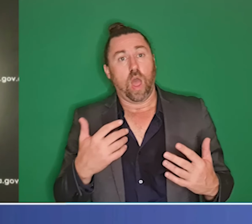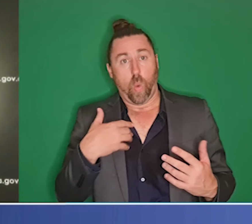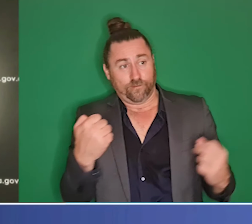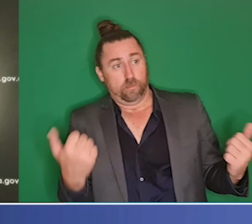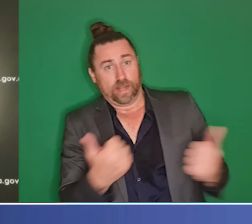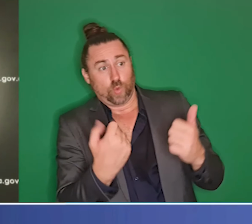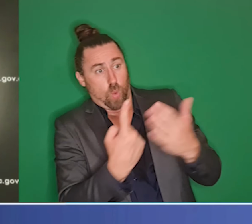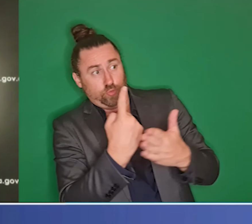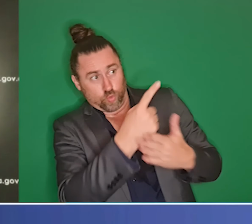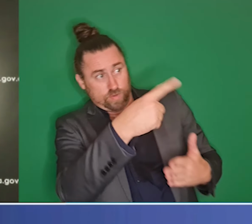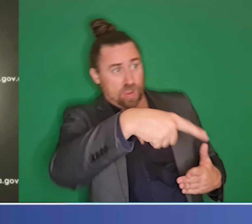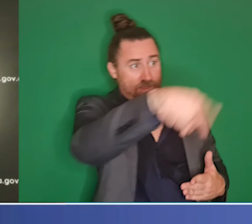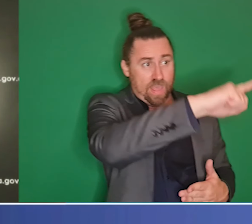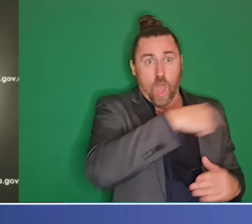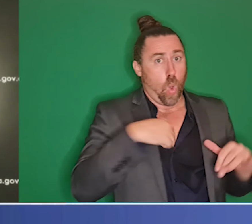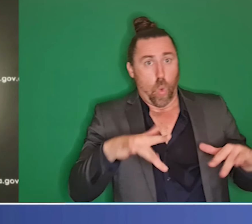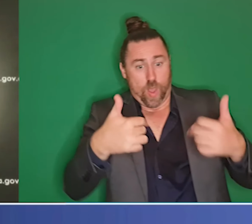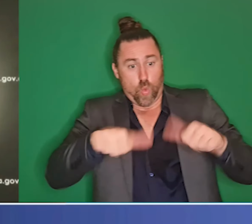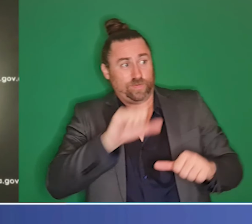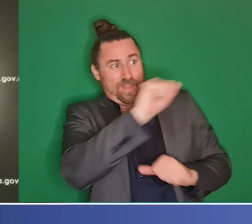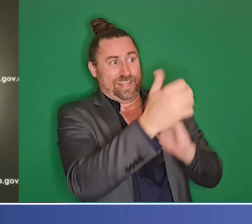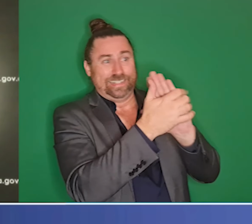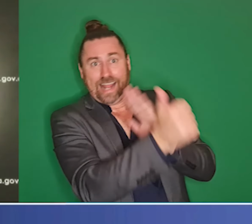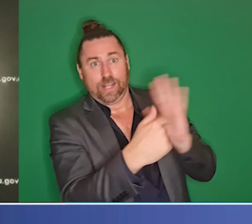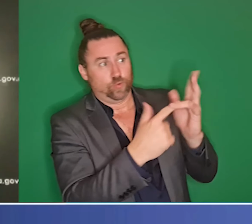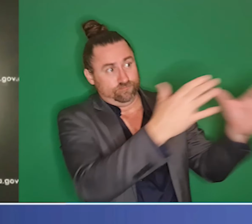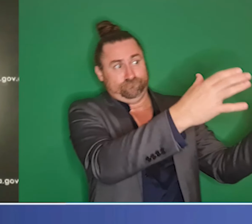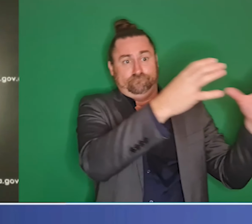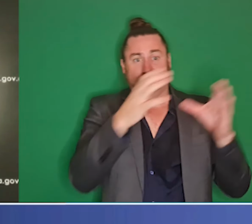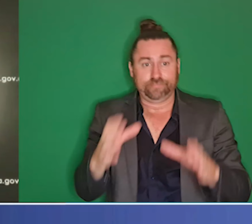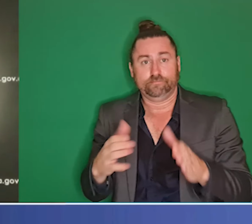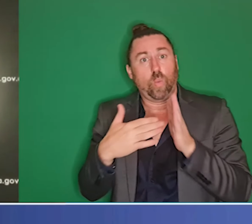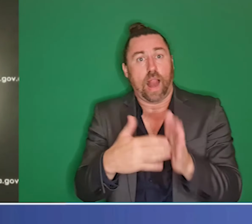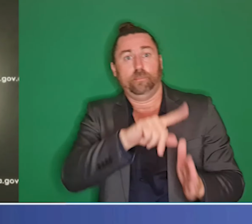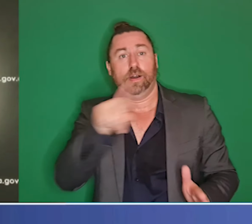which can be drawn upon in the private health system. So we monitor, we maintain that.